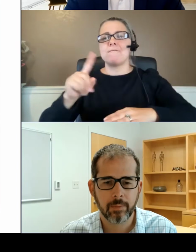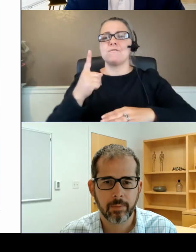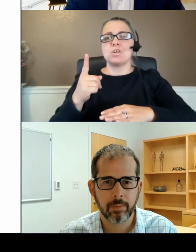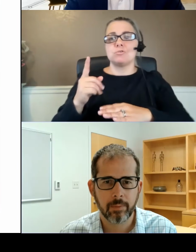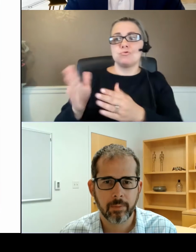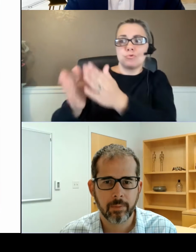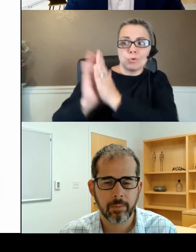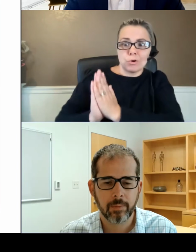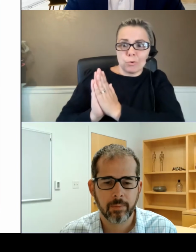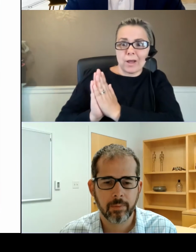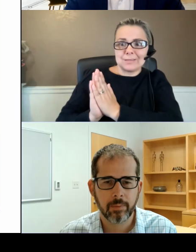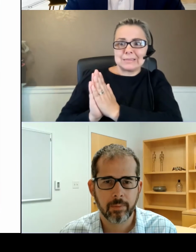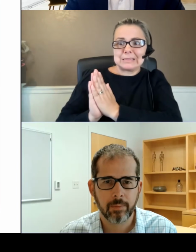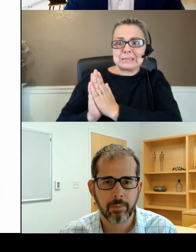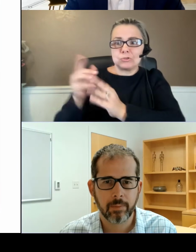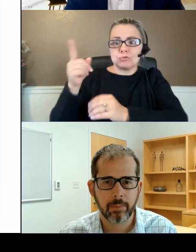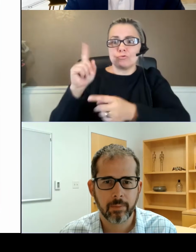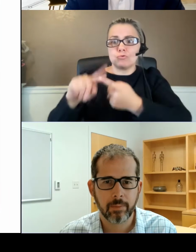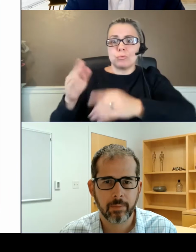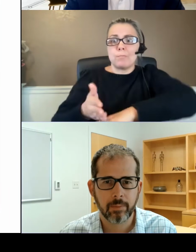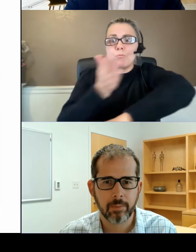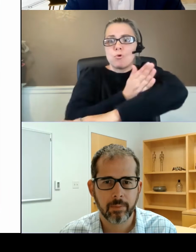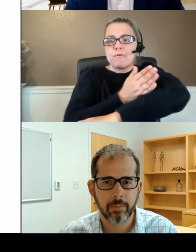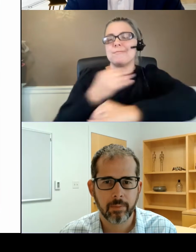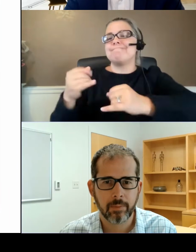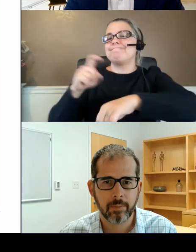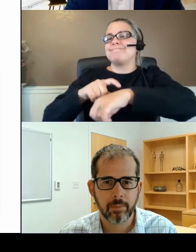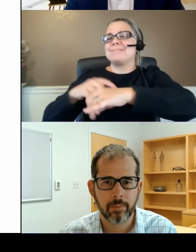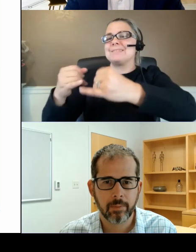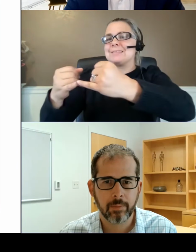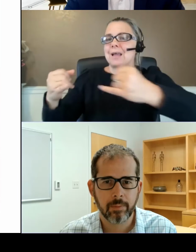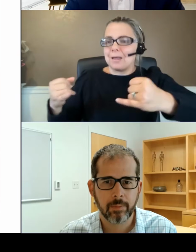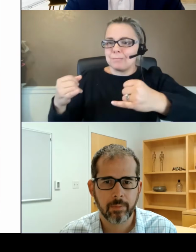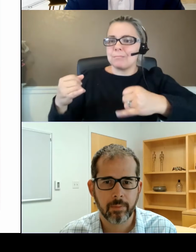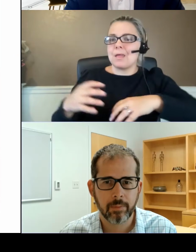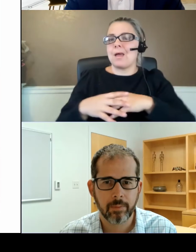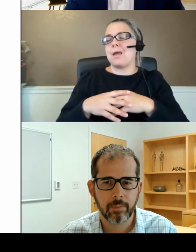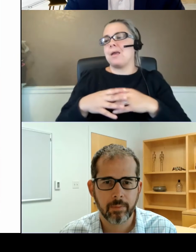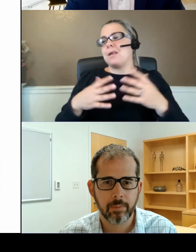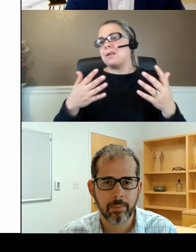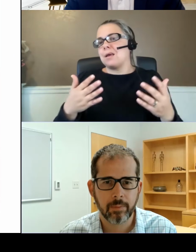of monetary compensation if we were to be in a place where we might get sued for this. Remember,